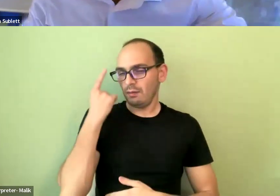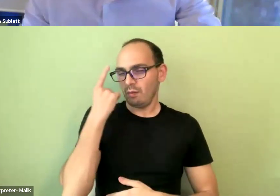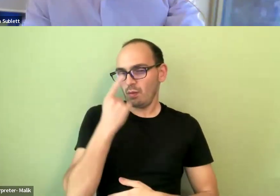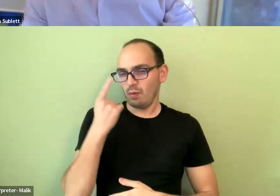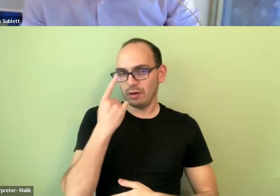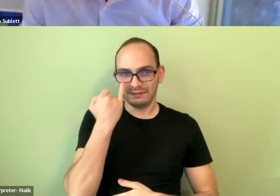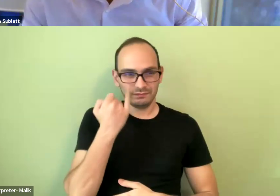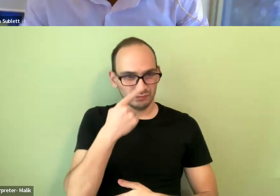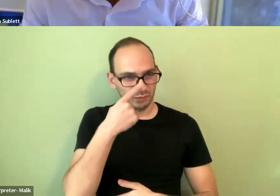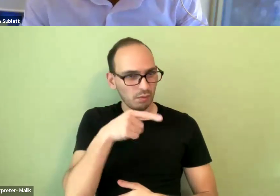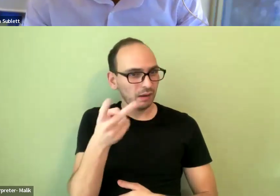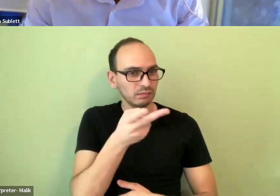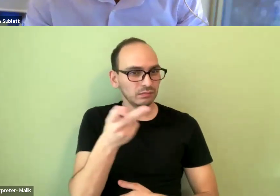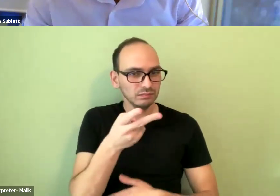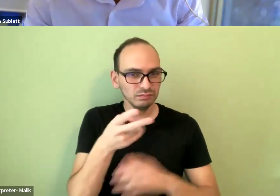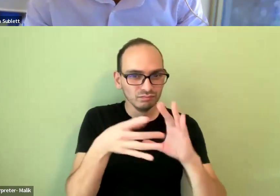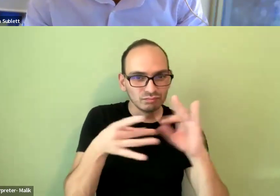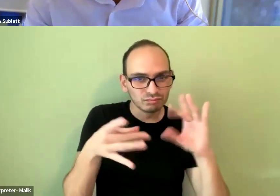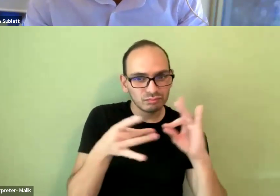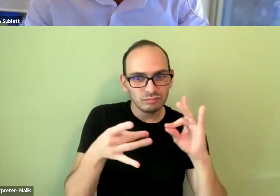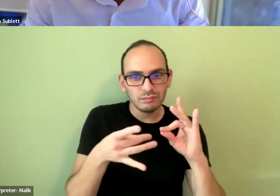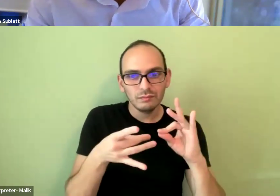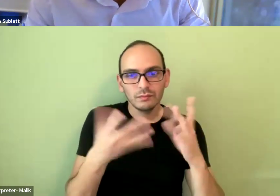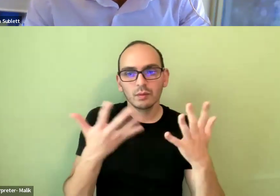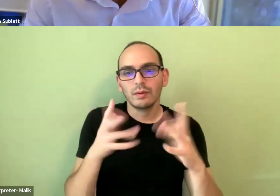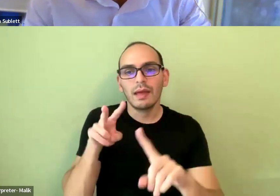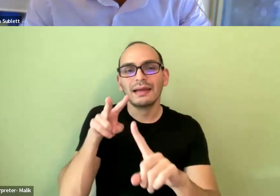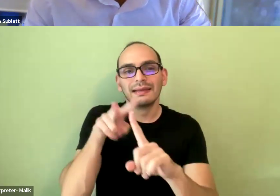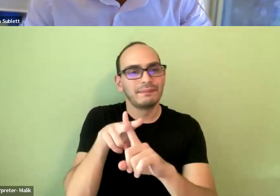of you could share what are implications of your findings for the